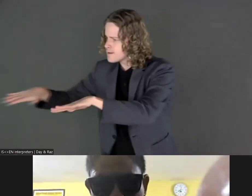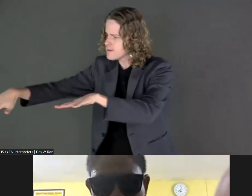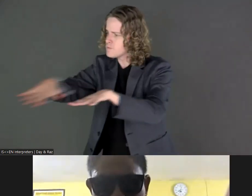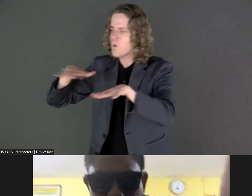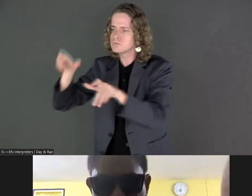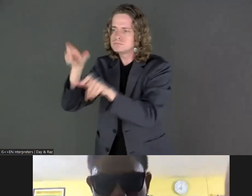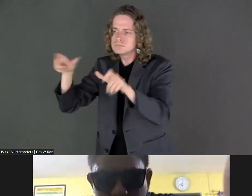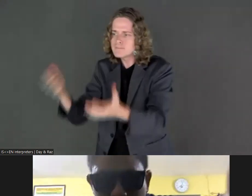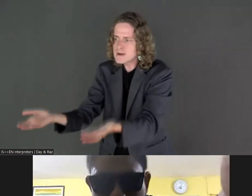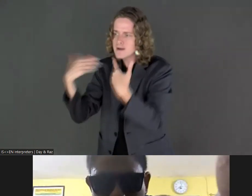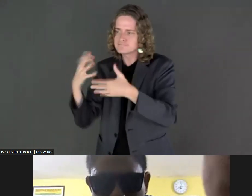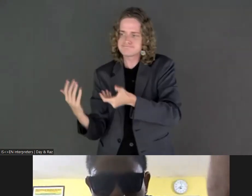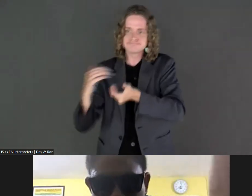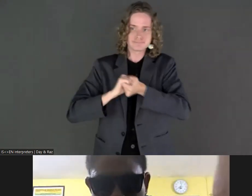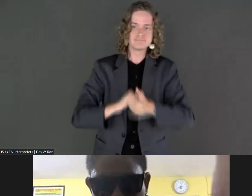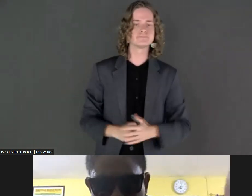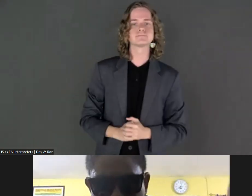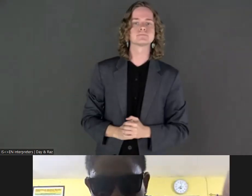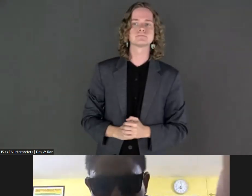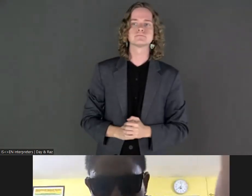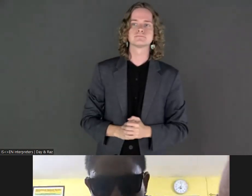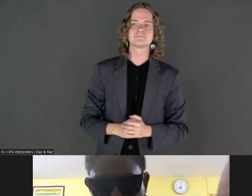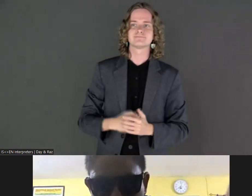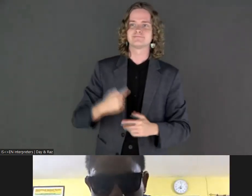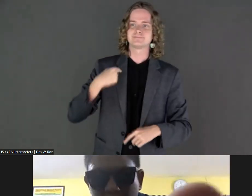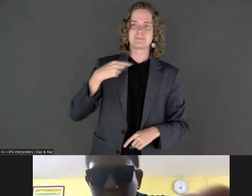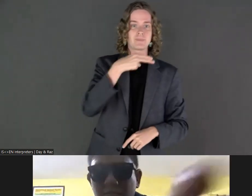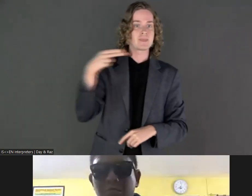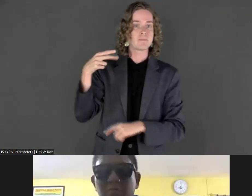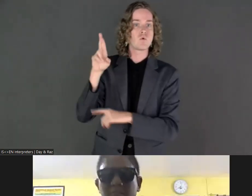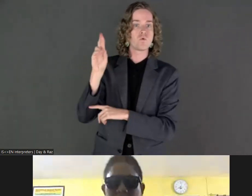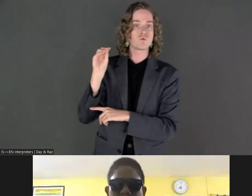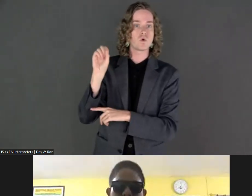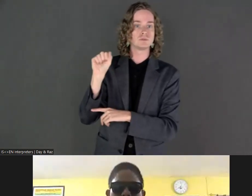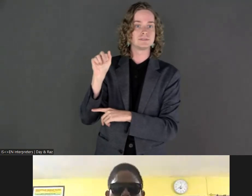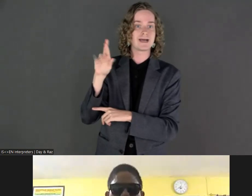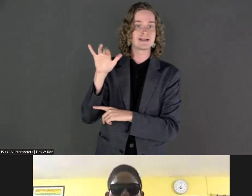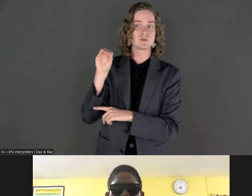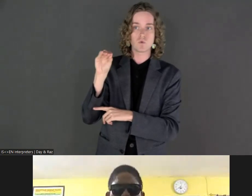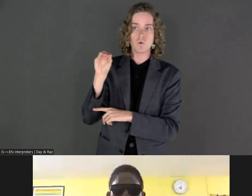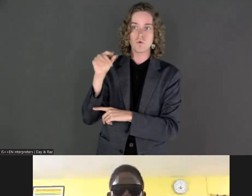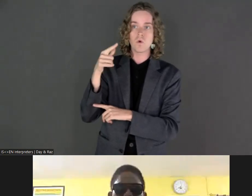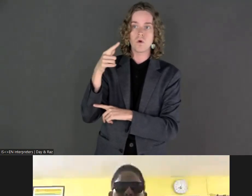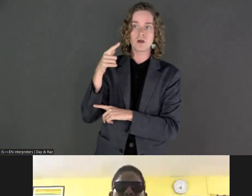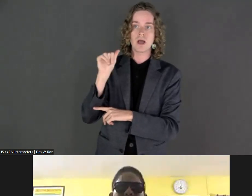will have the pleasure to moderate this event. This event is being held in the framework of